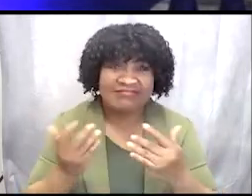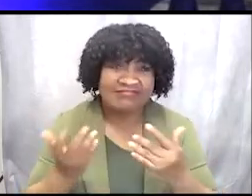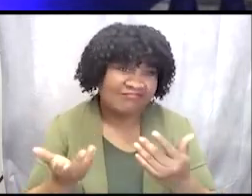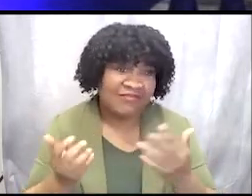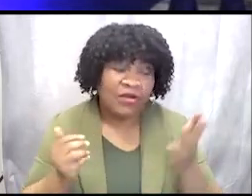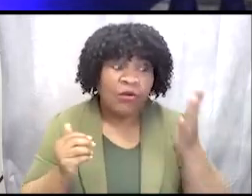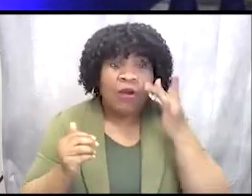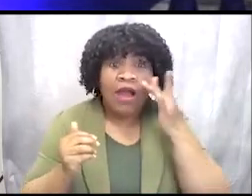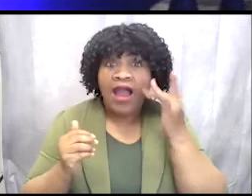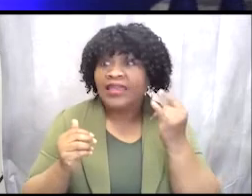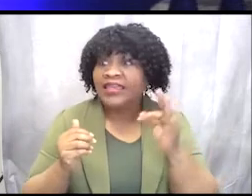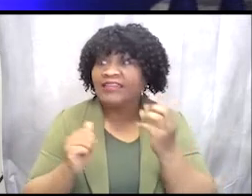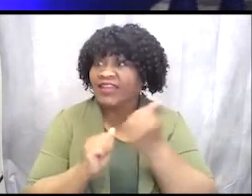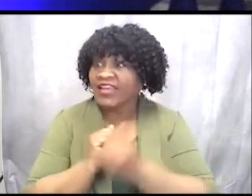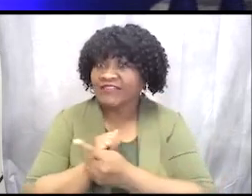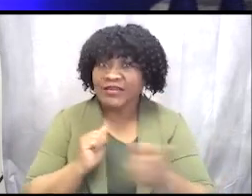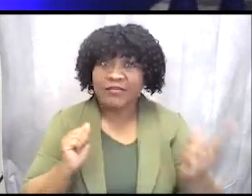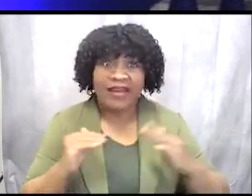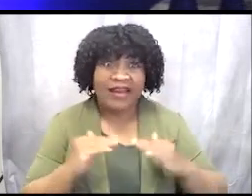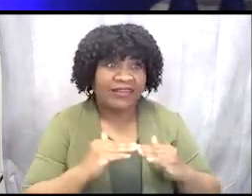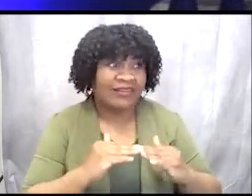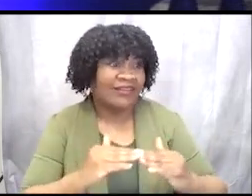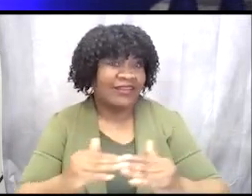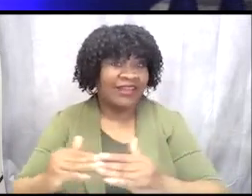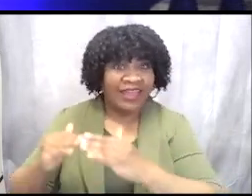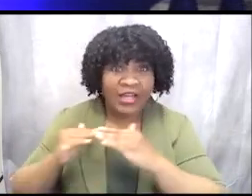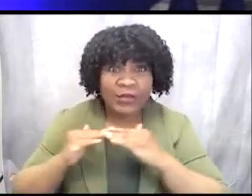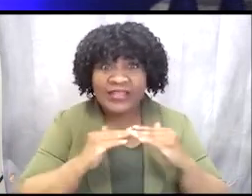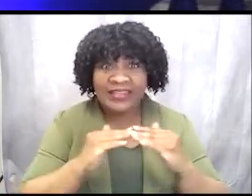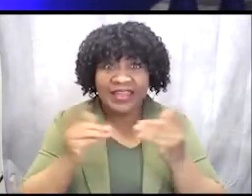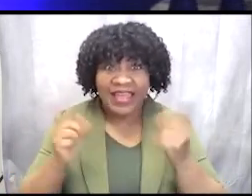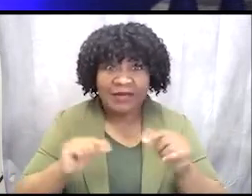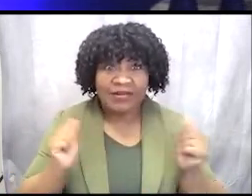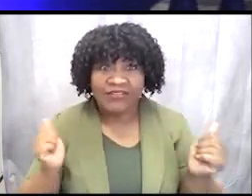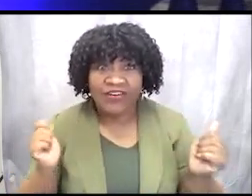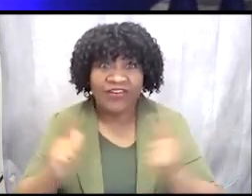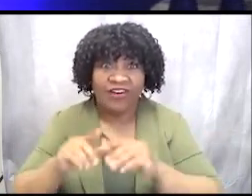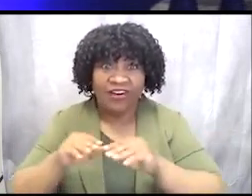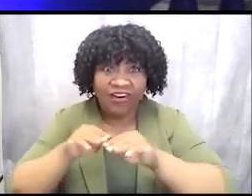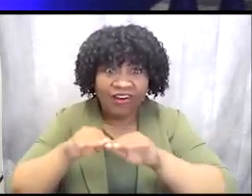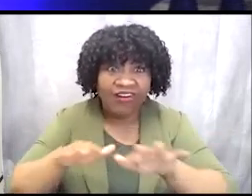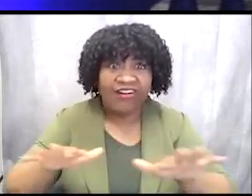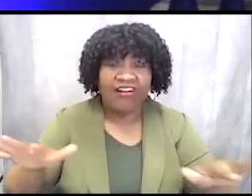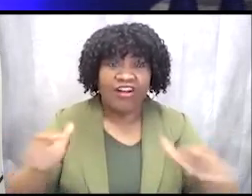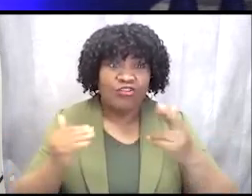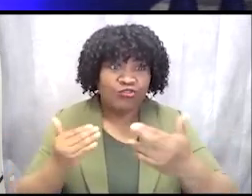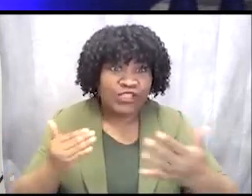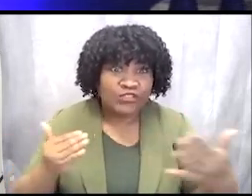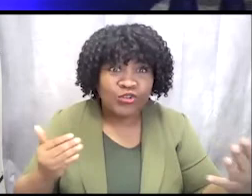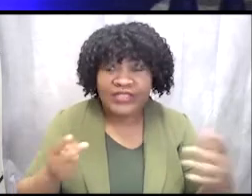because if you ensure that there is an equitable distribution of resources,